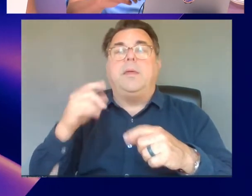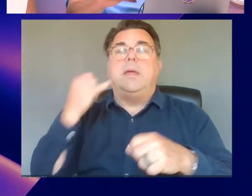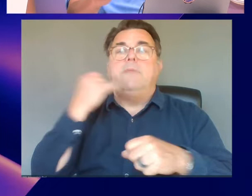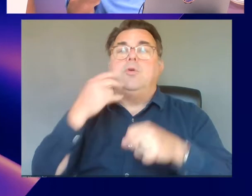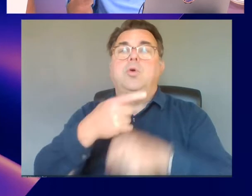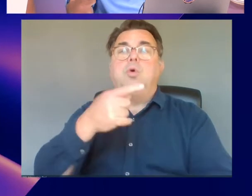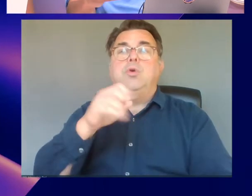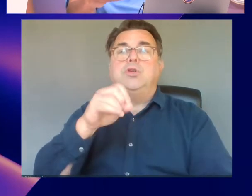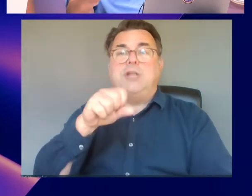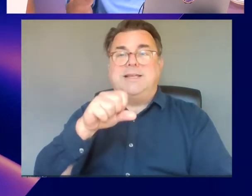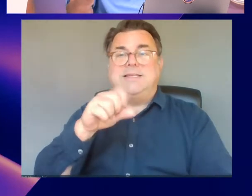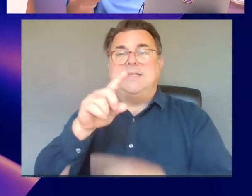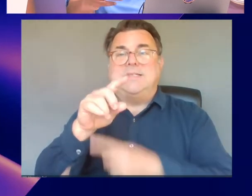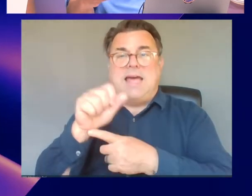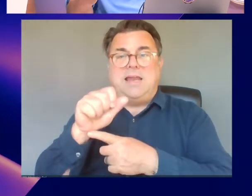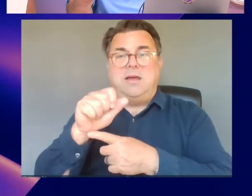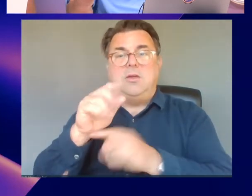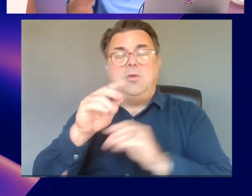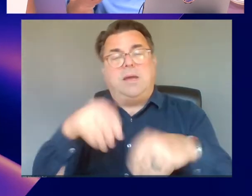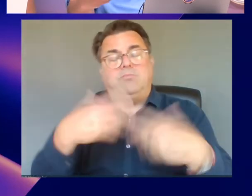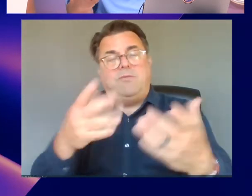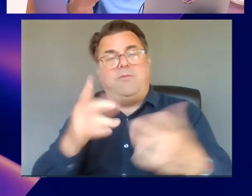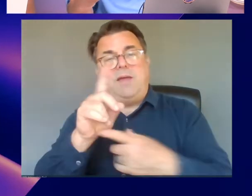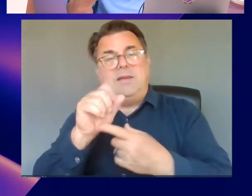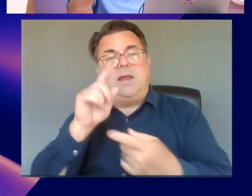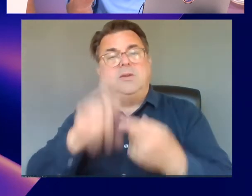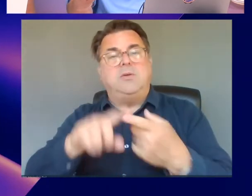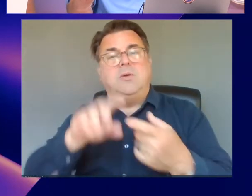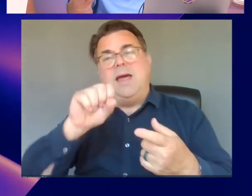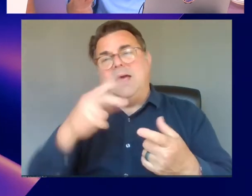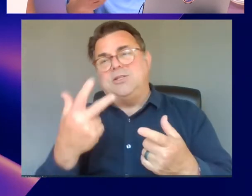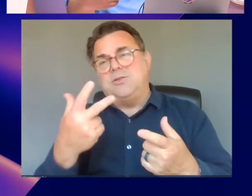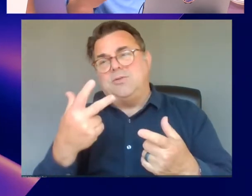you can deliver the data here to S3, or Redshift, and Amazon OpenSearch.